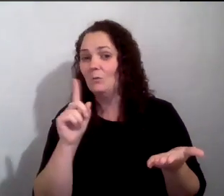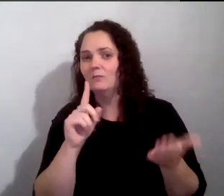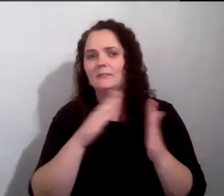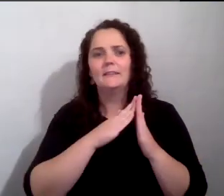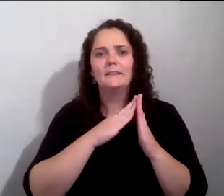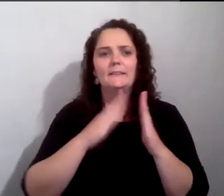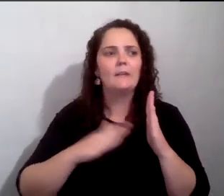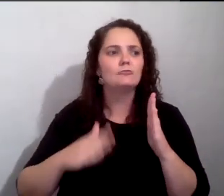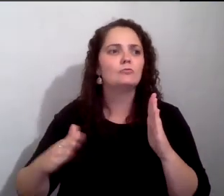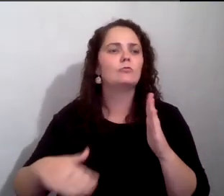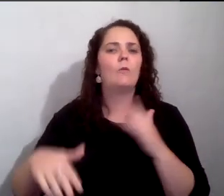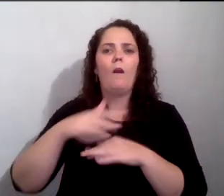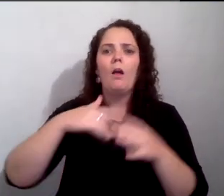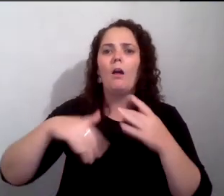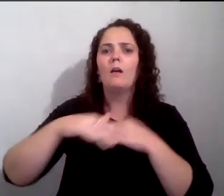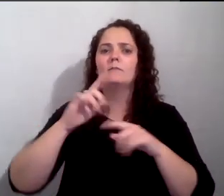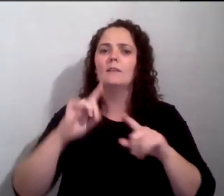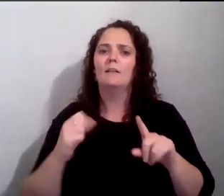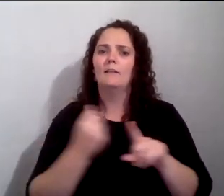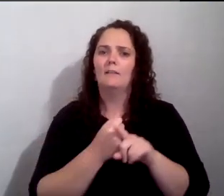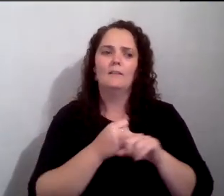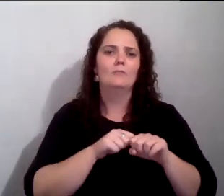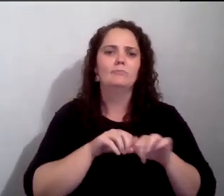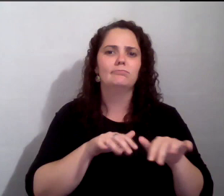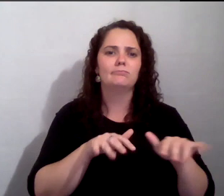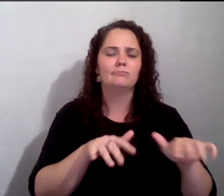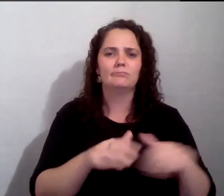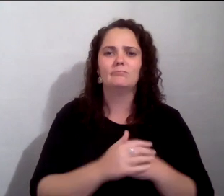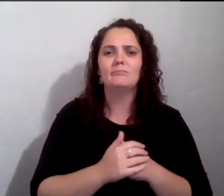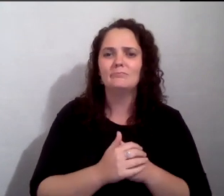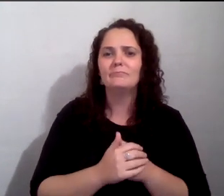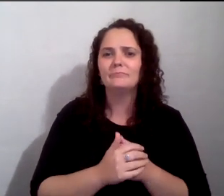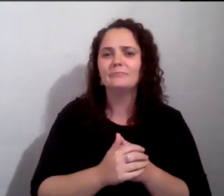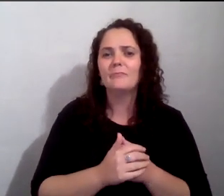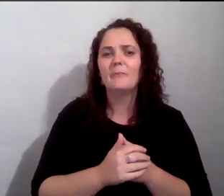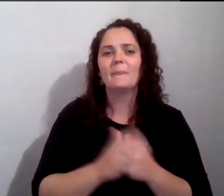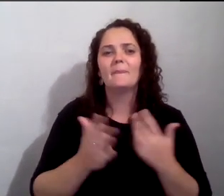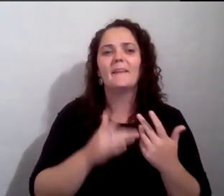and the degradation of skills as well that had been forced upon people. So this